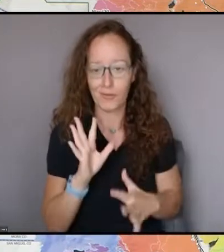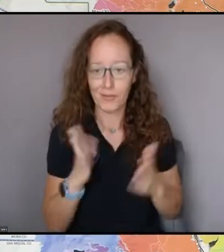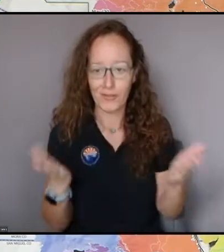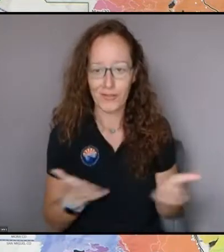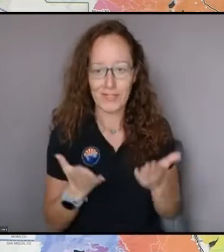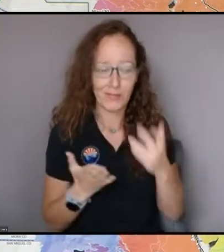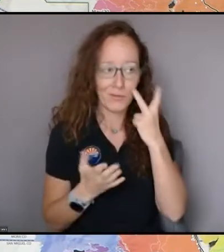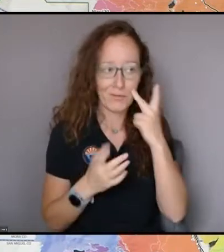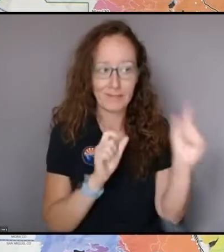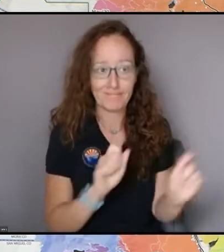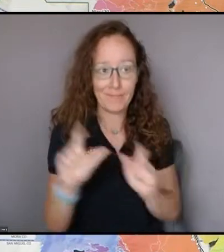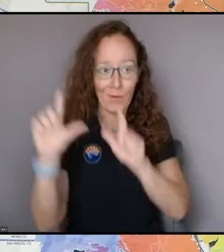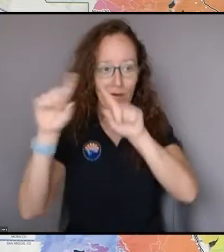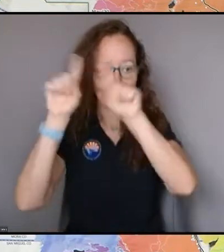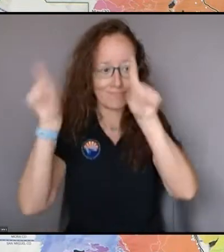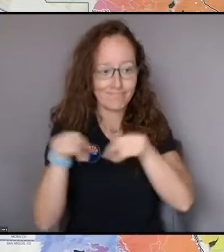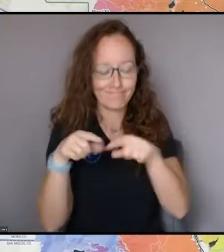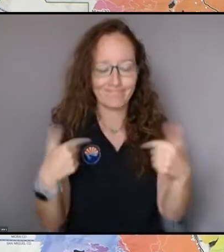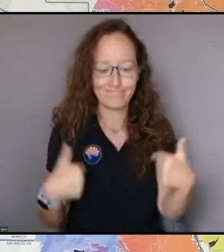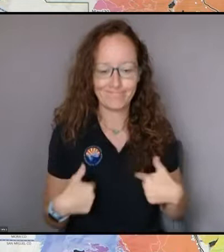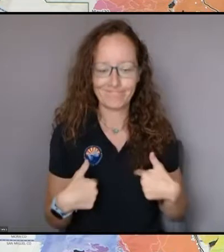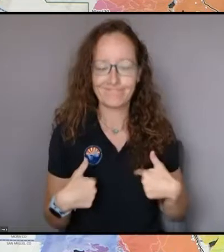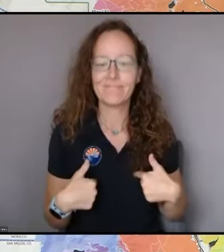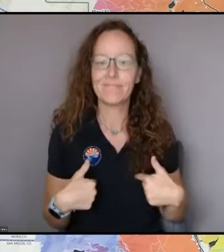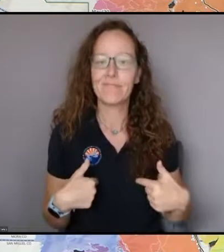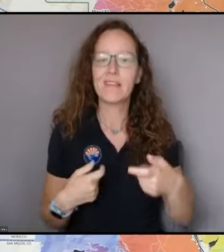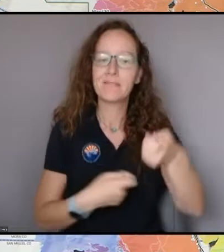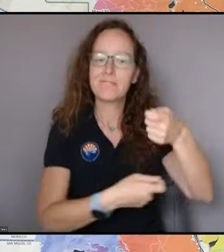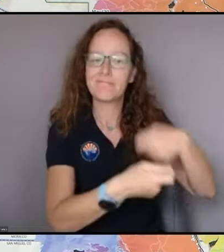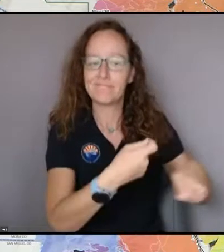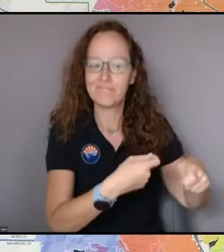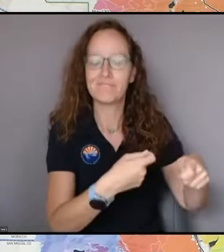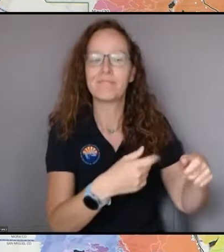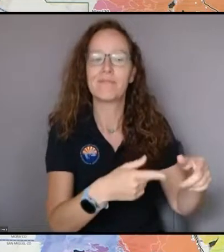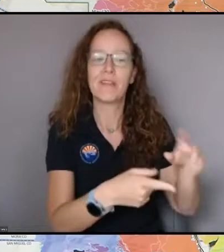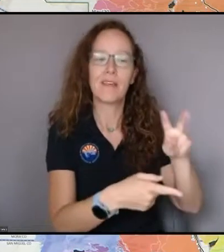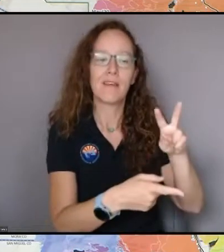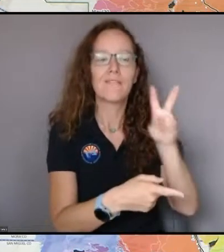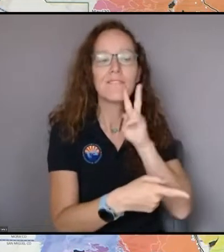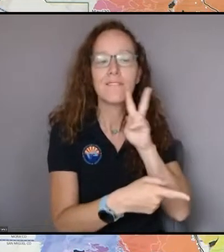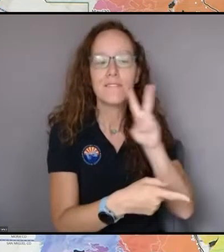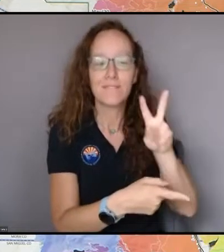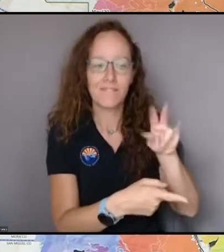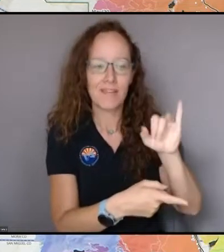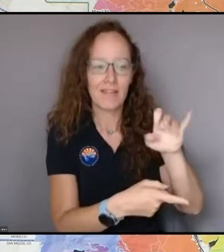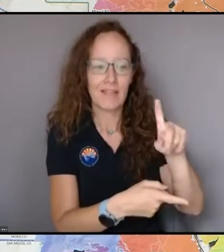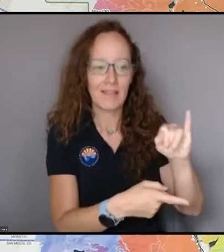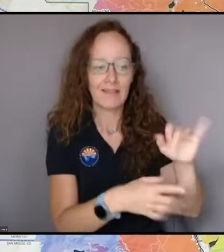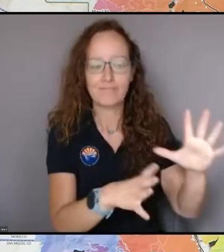she's in there giving Vicki an opportunity to have some time off. So, appreciate both of em. And today, going to be my last